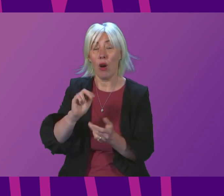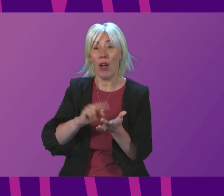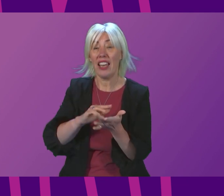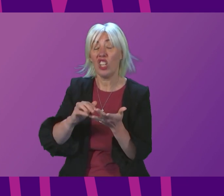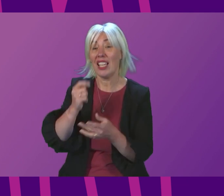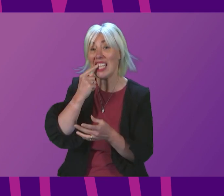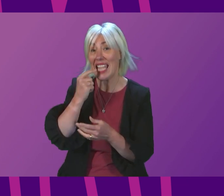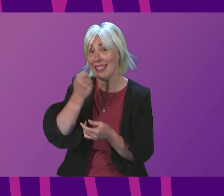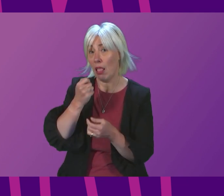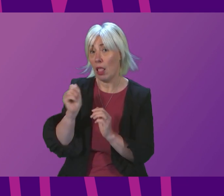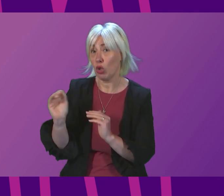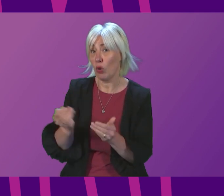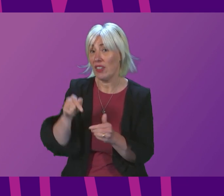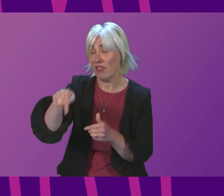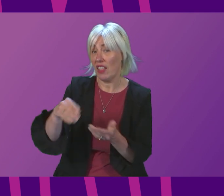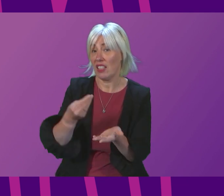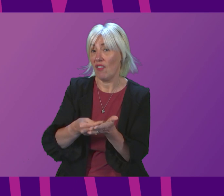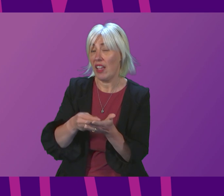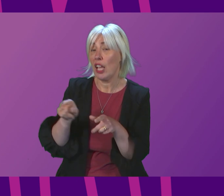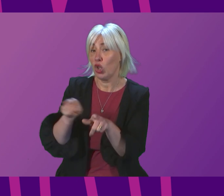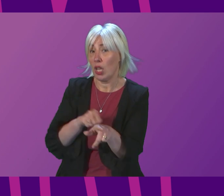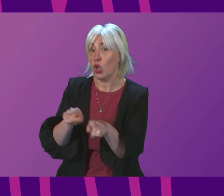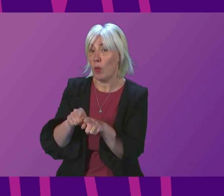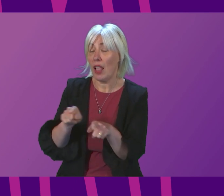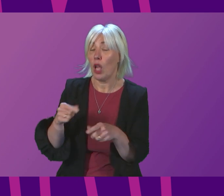in the coming financial year and the support that has been given during the pandemic of